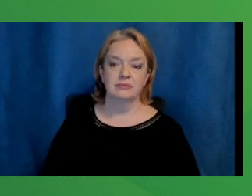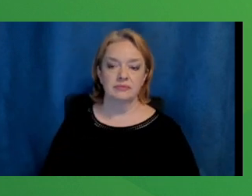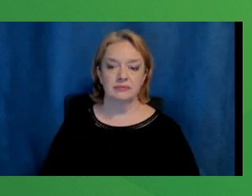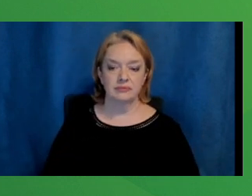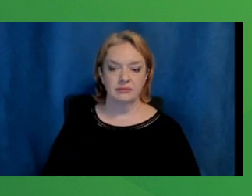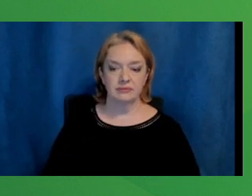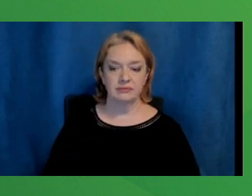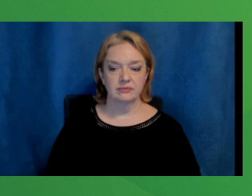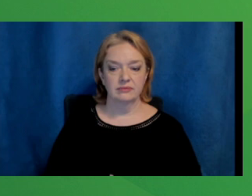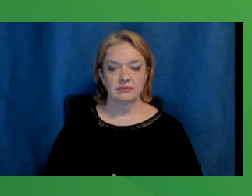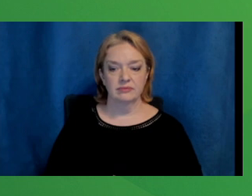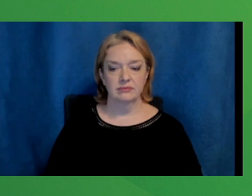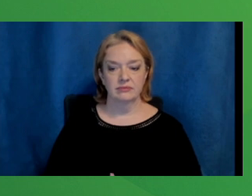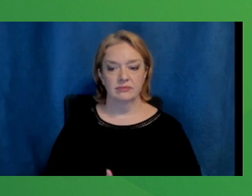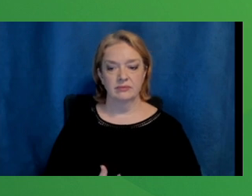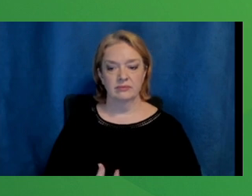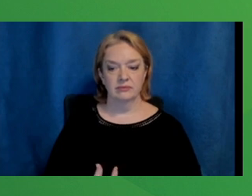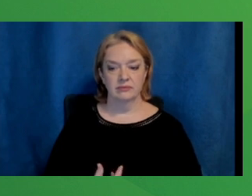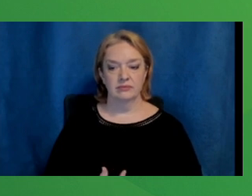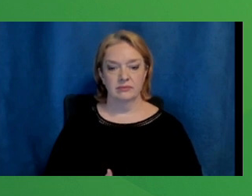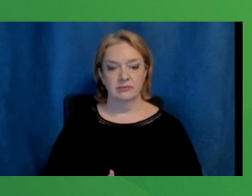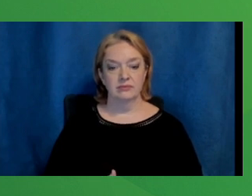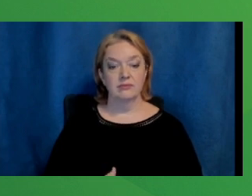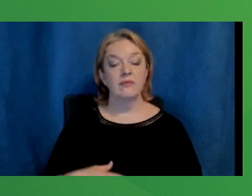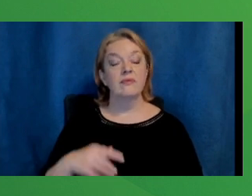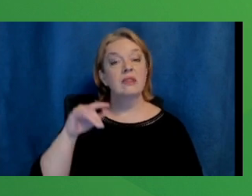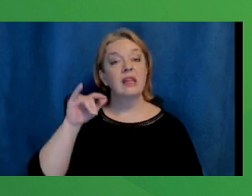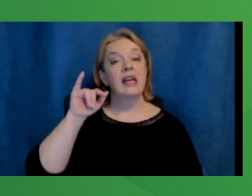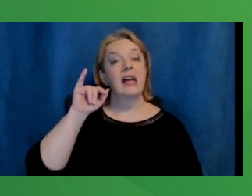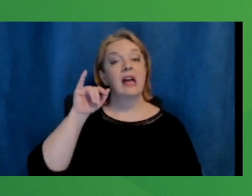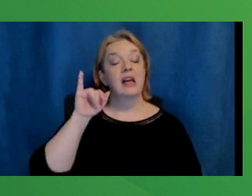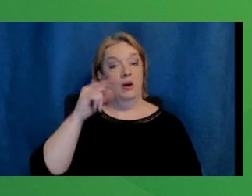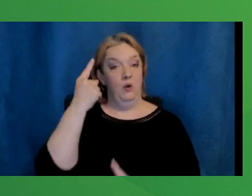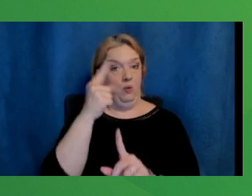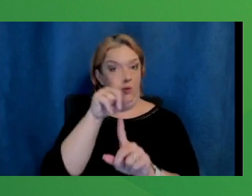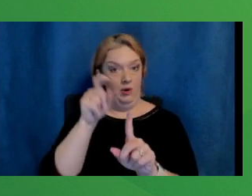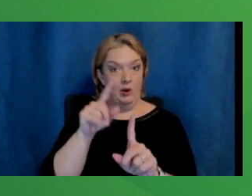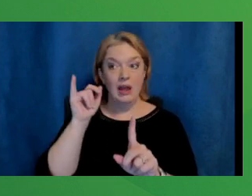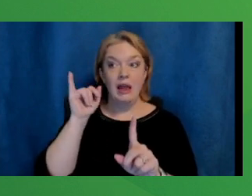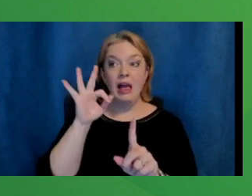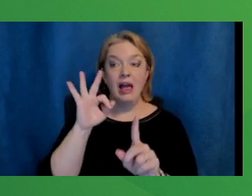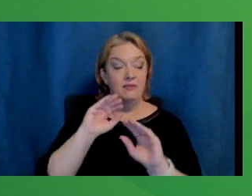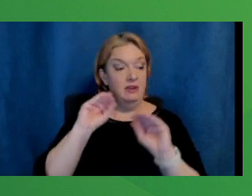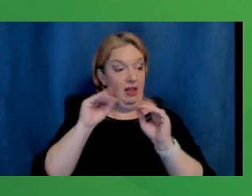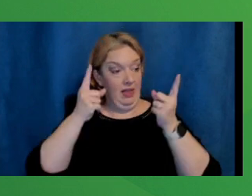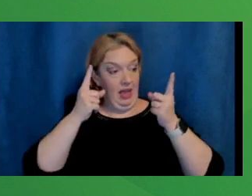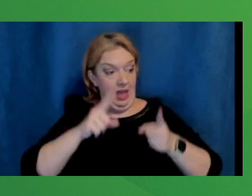The question was, if things don't change, we'll have a big disaster in the environment soon. So,